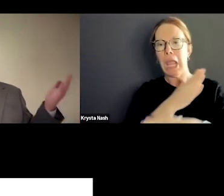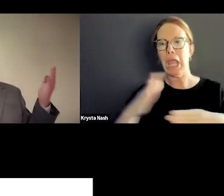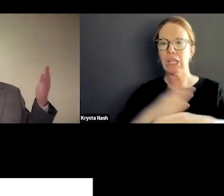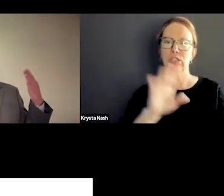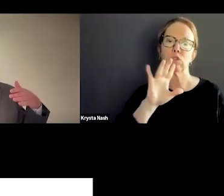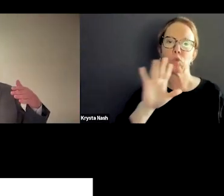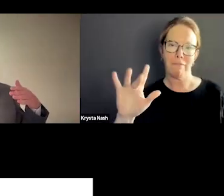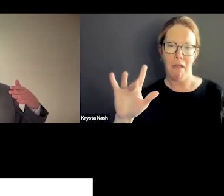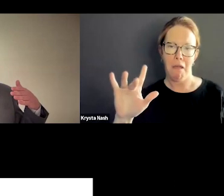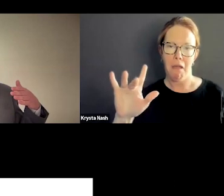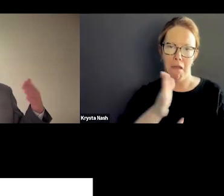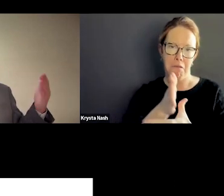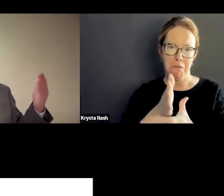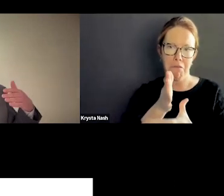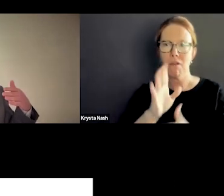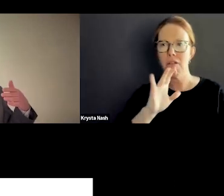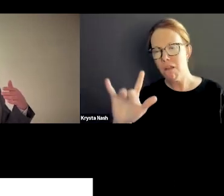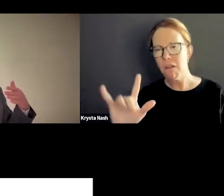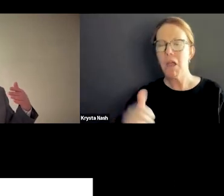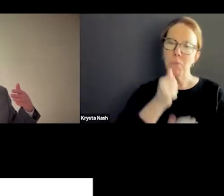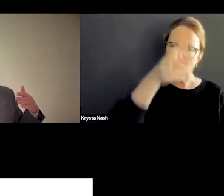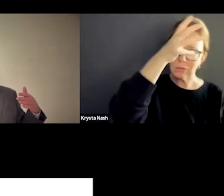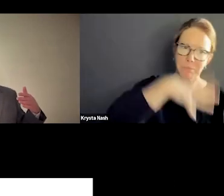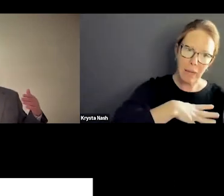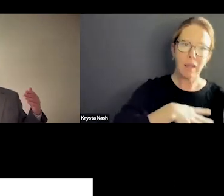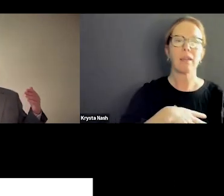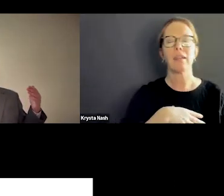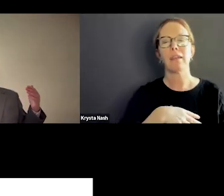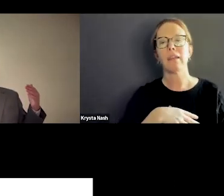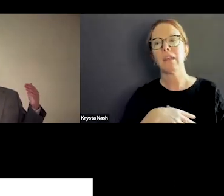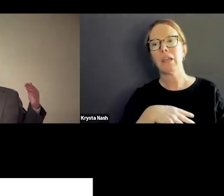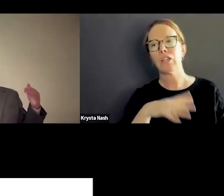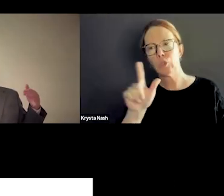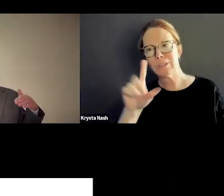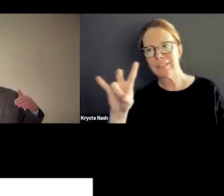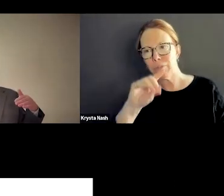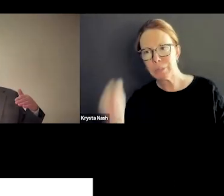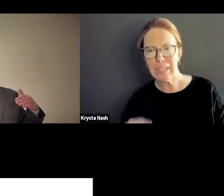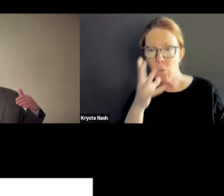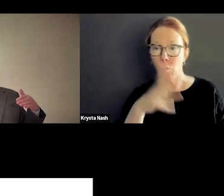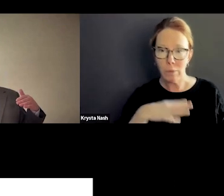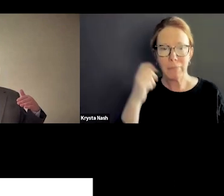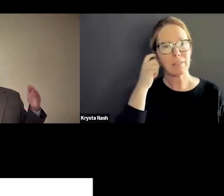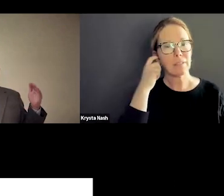mostly skews male, 27 or 77%. About 6,060% were